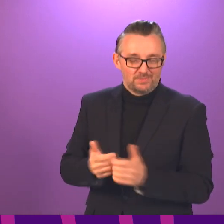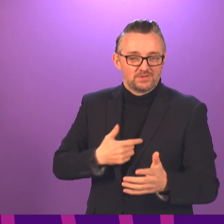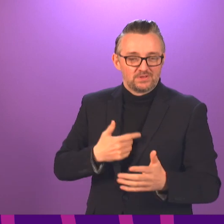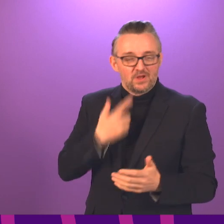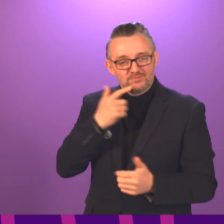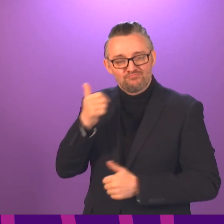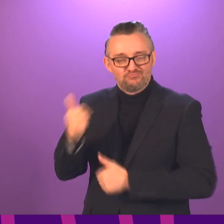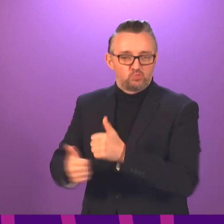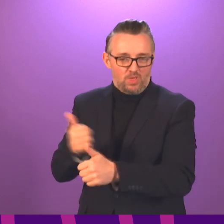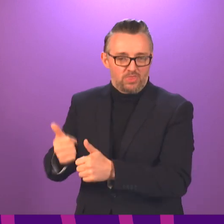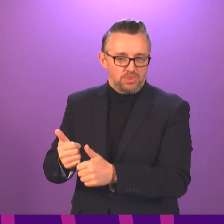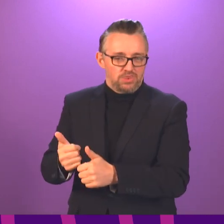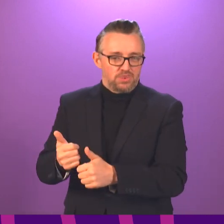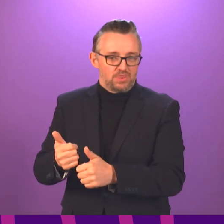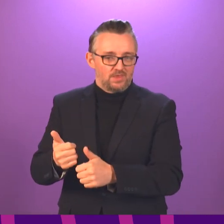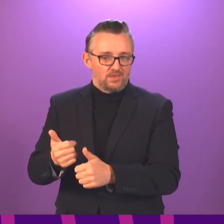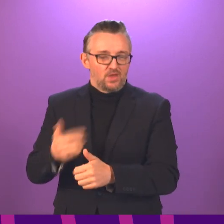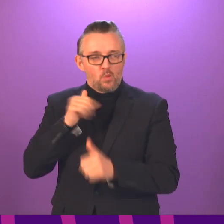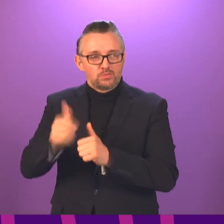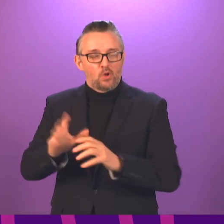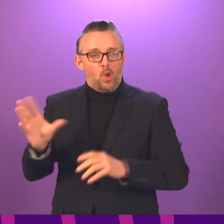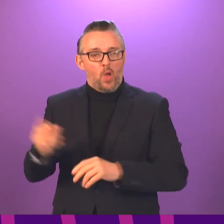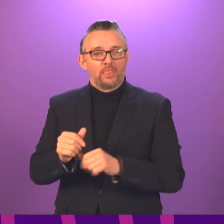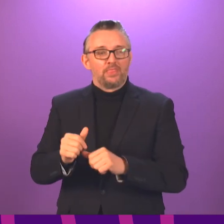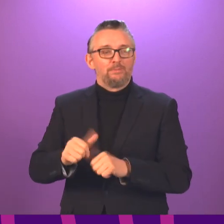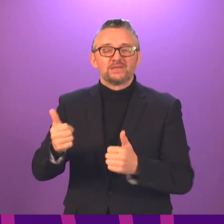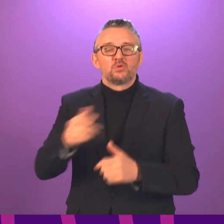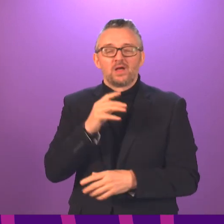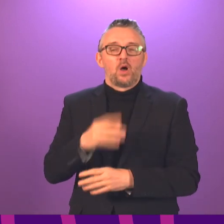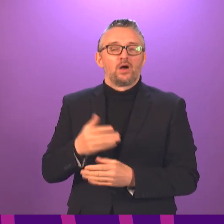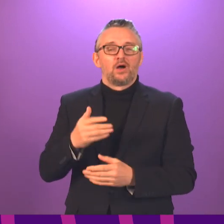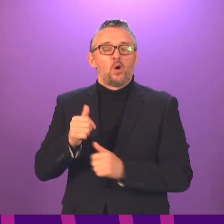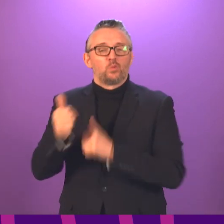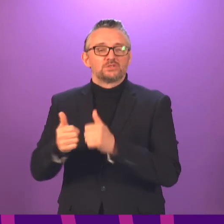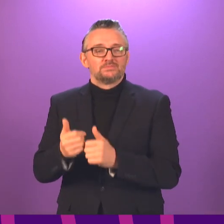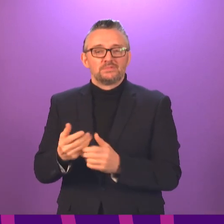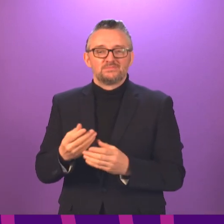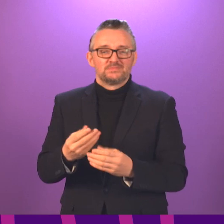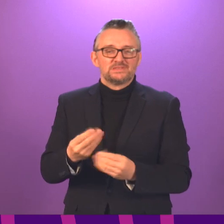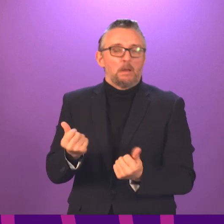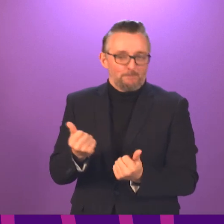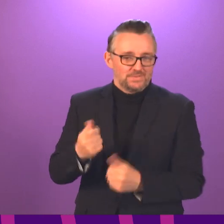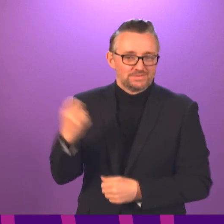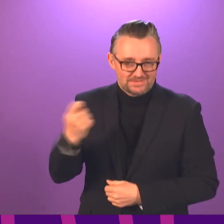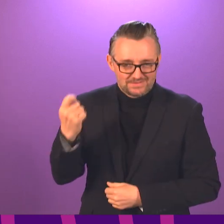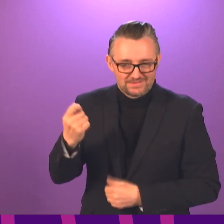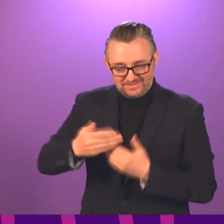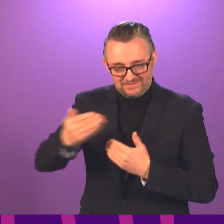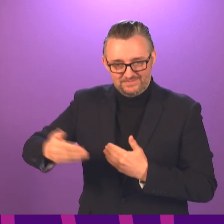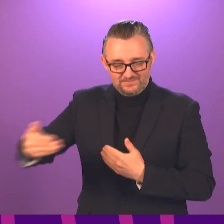was going to say that I wish him all the best, but I wish him a modicum of success in the weeks ahead.